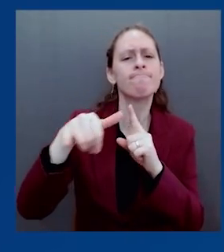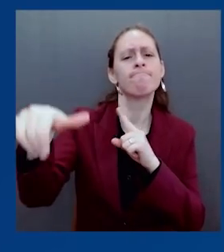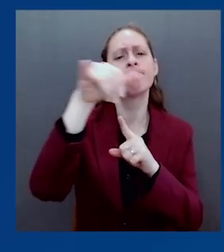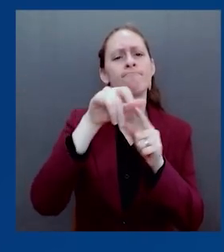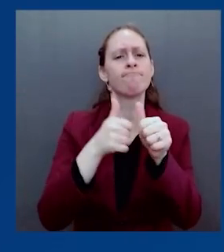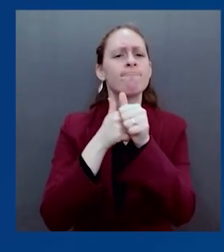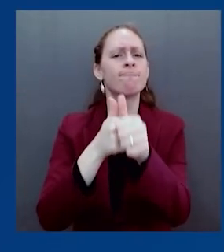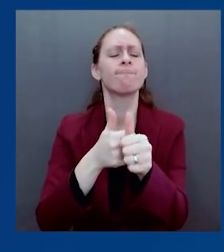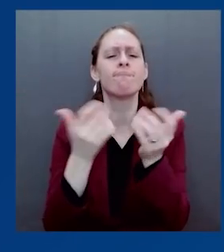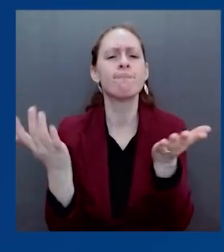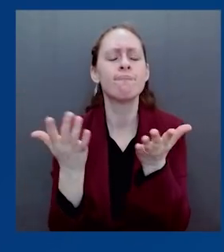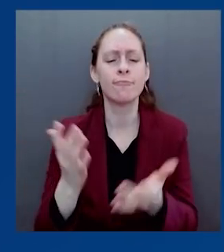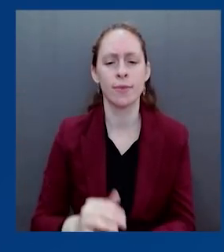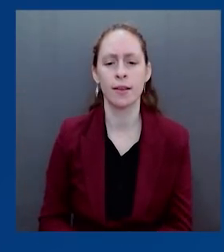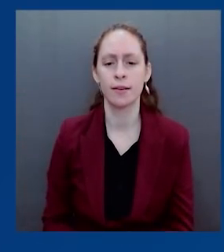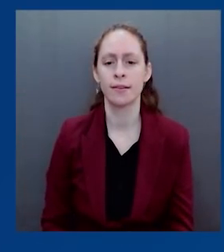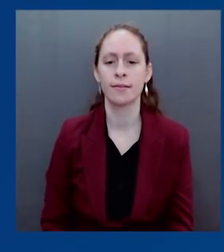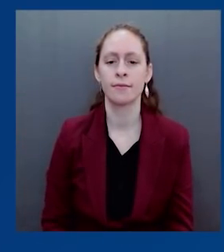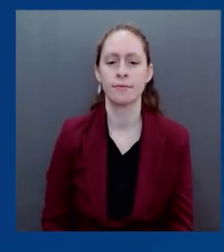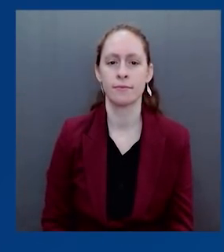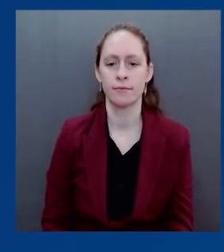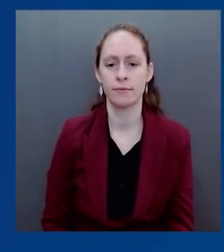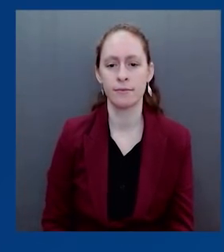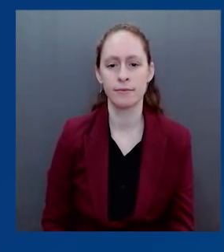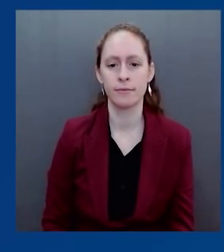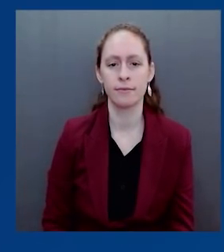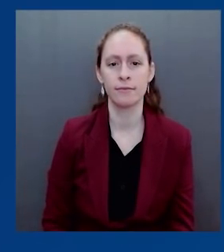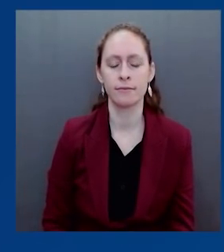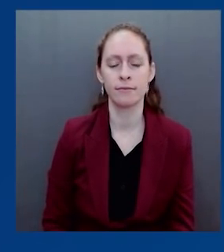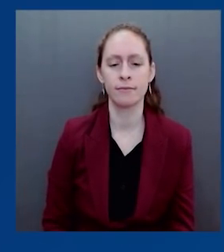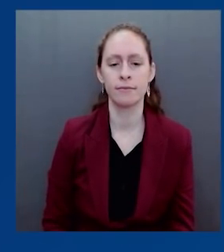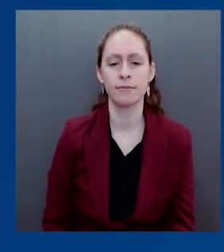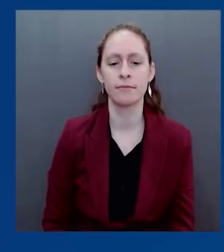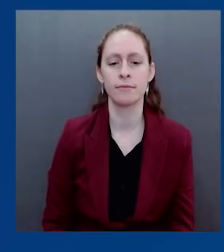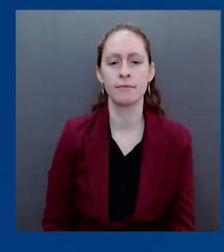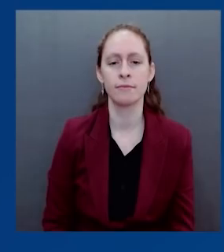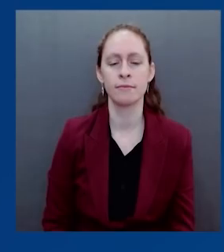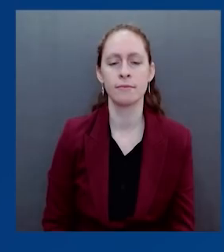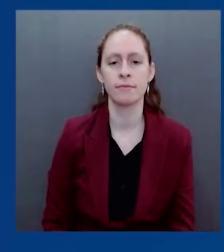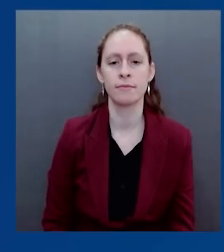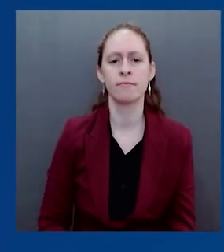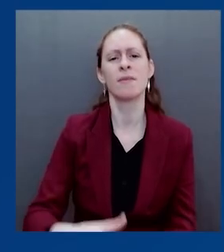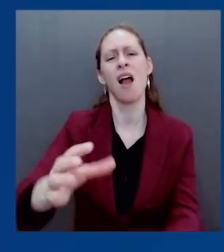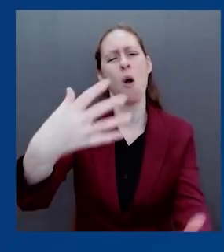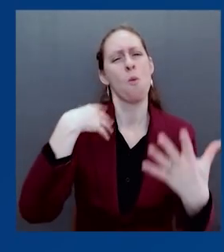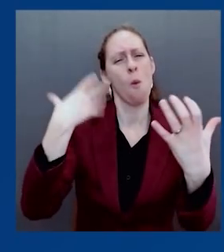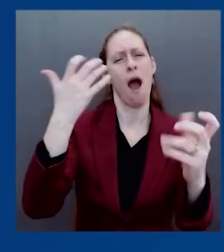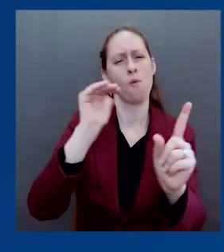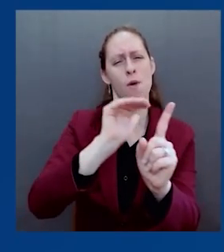that we had a pretty robust Delta surge in the fall, and we were able to keep 99 percent of schools